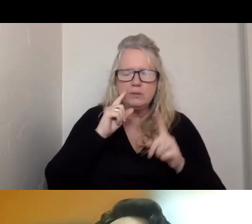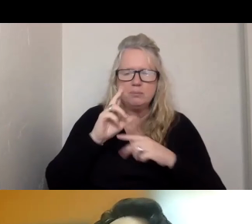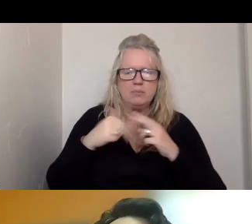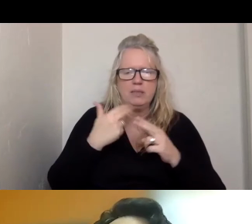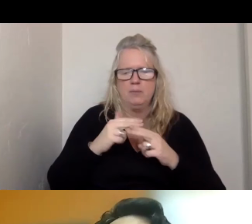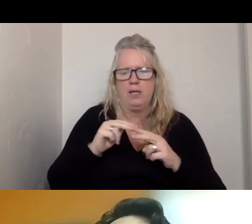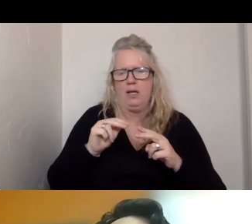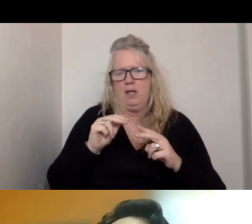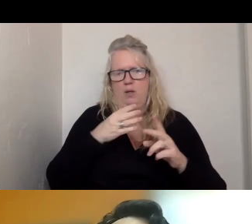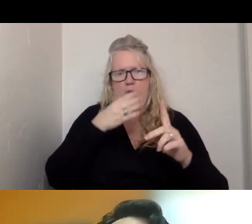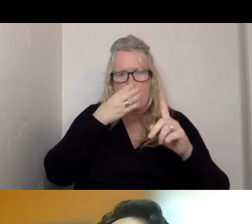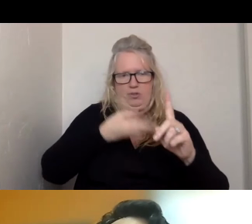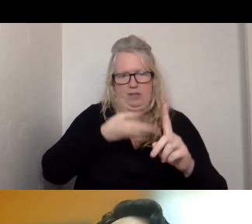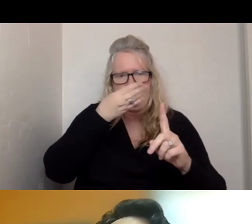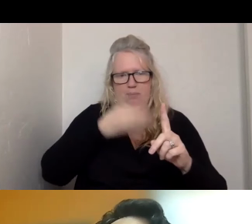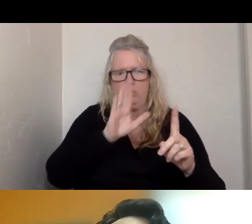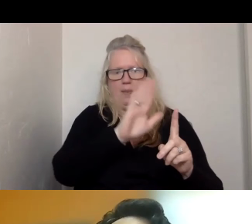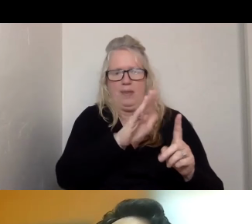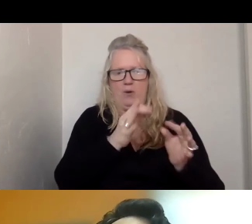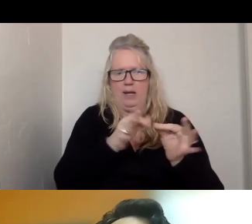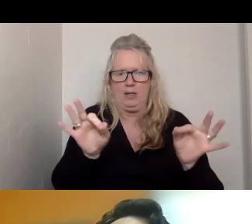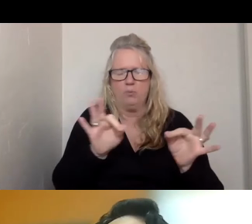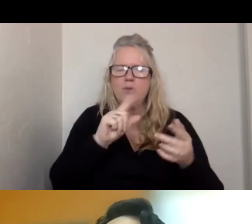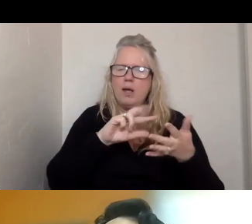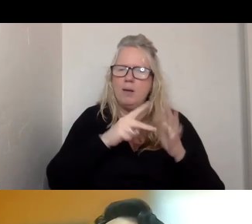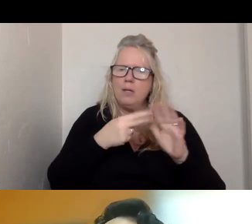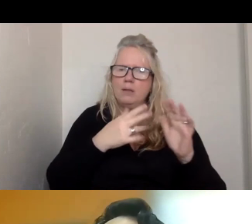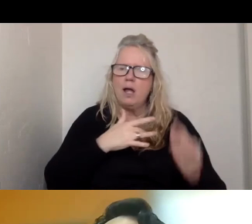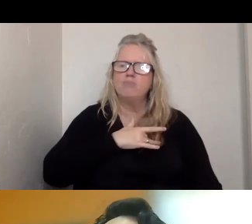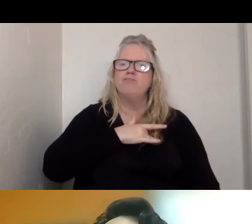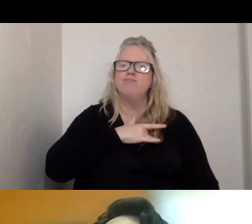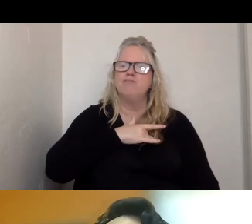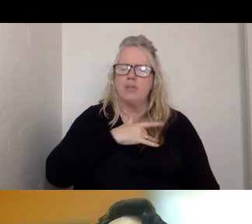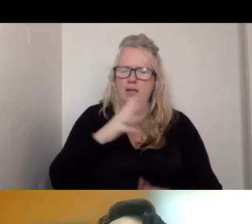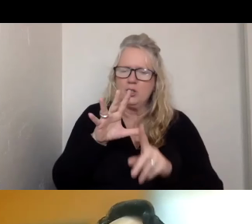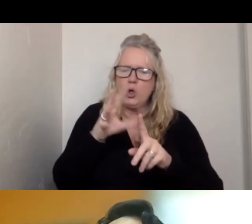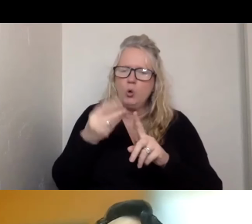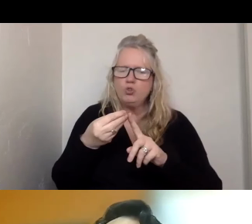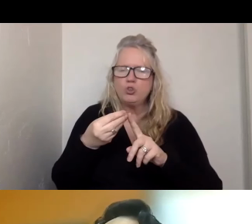IT GOES TO THE HEART. CULTURE SHAPES THE WAY THAT WE